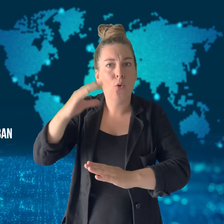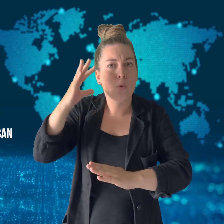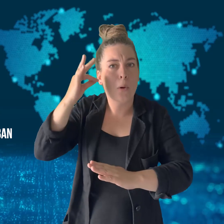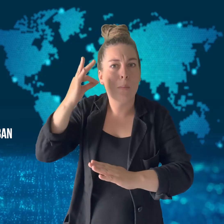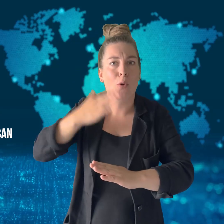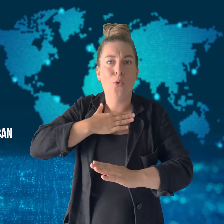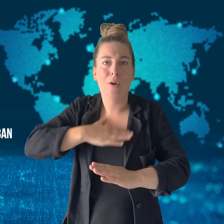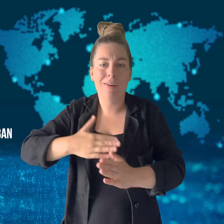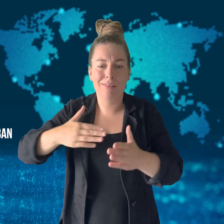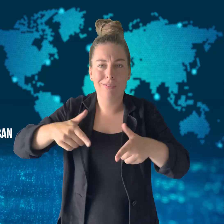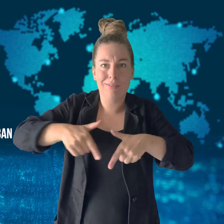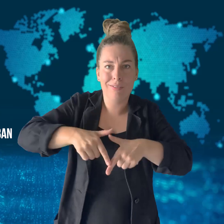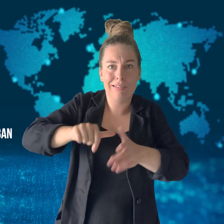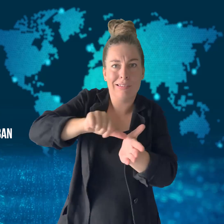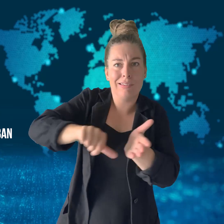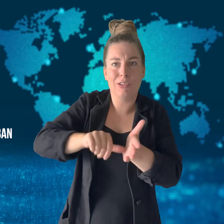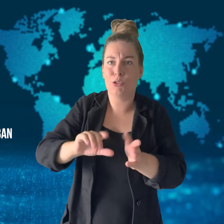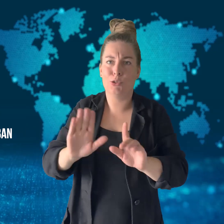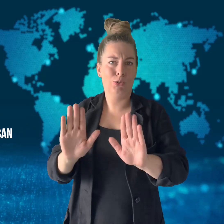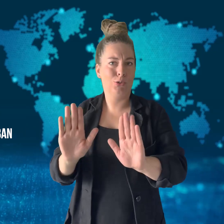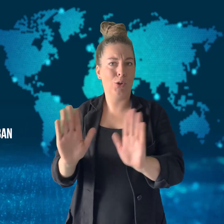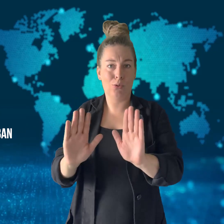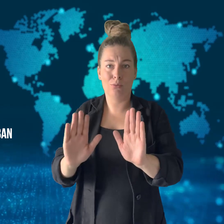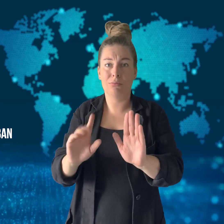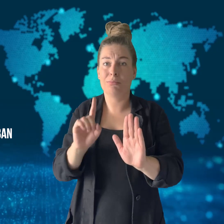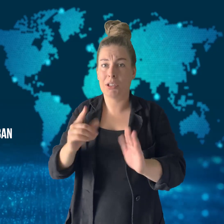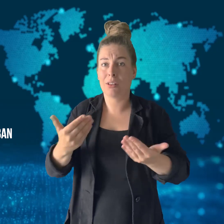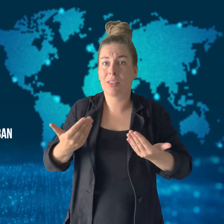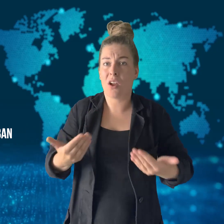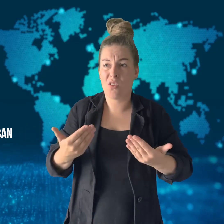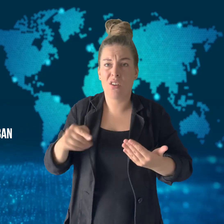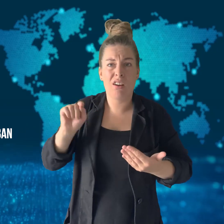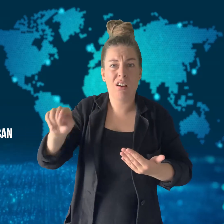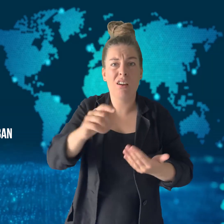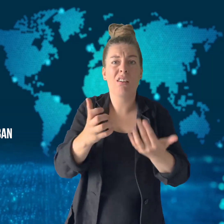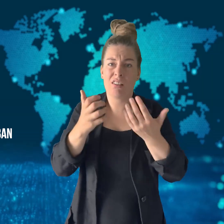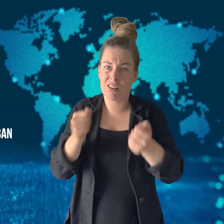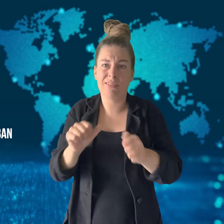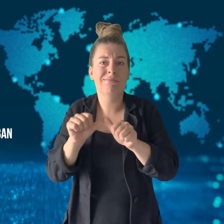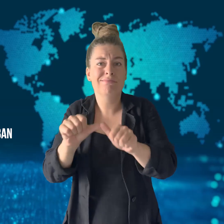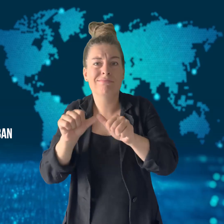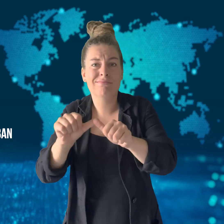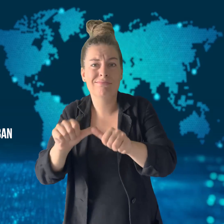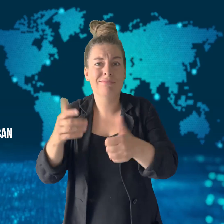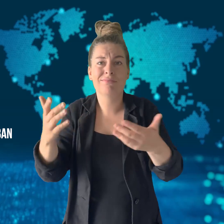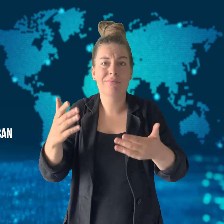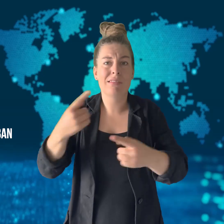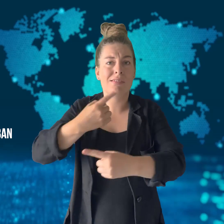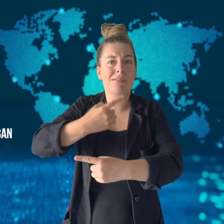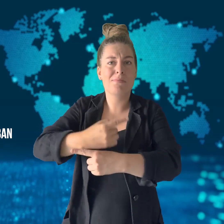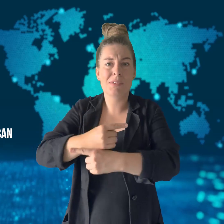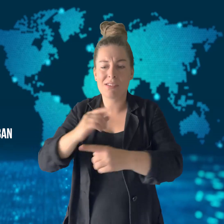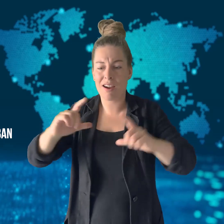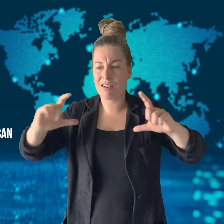Despite the ban, FGM has been continued in some parts of Gambia.